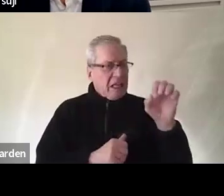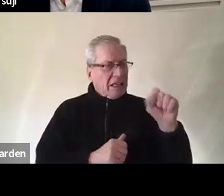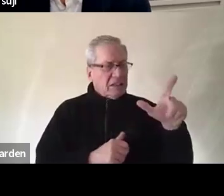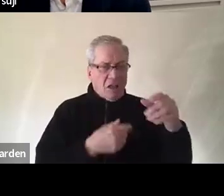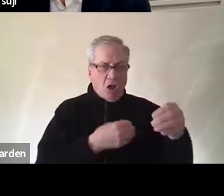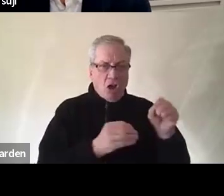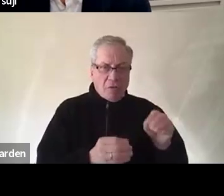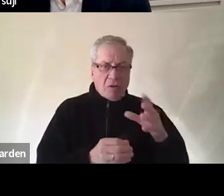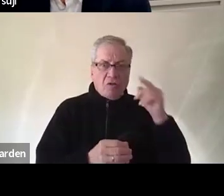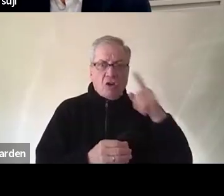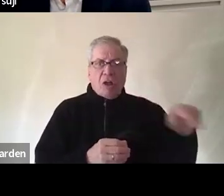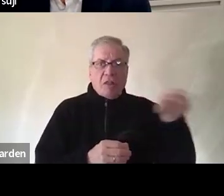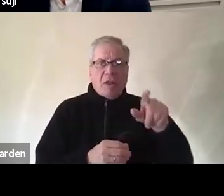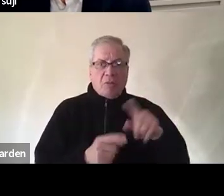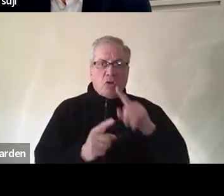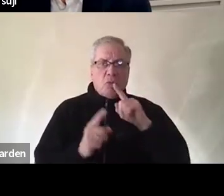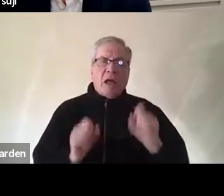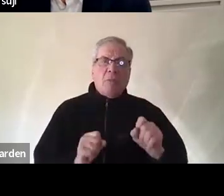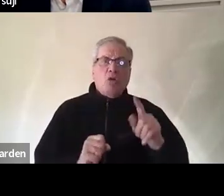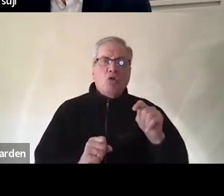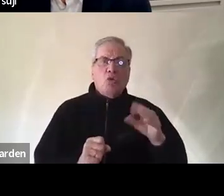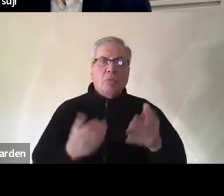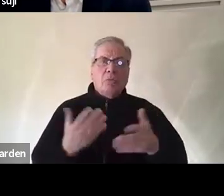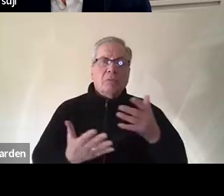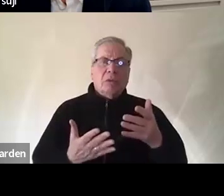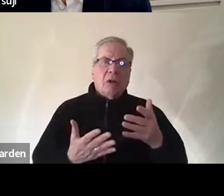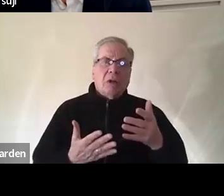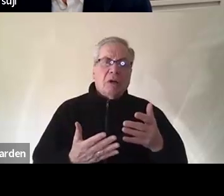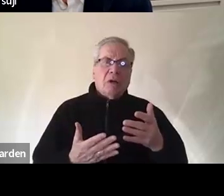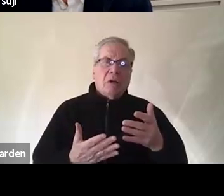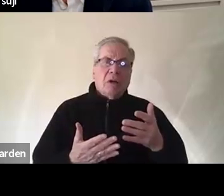office for them to be able to assist them